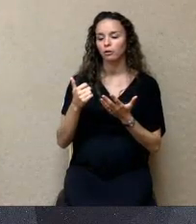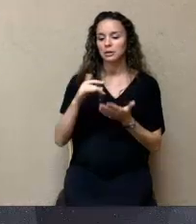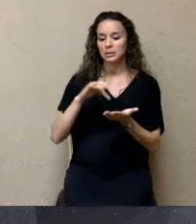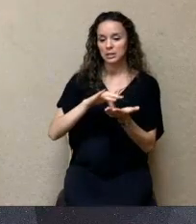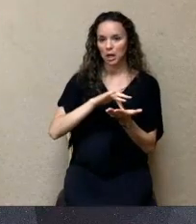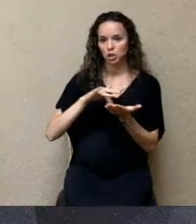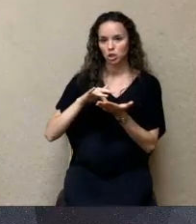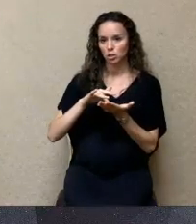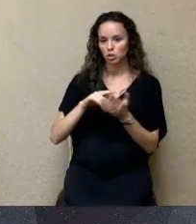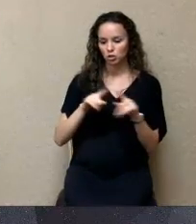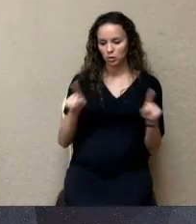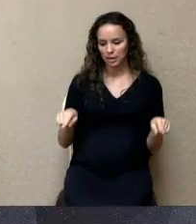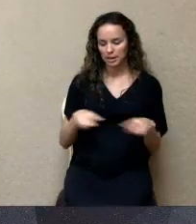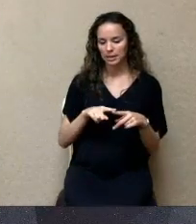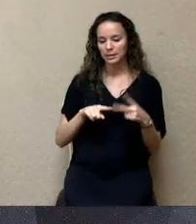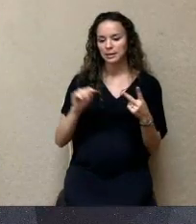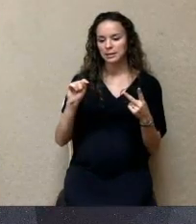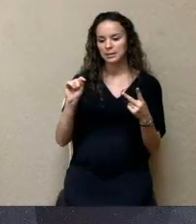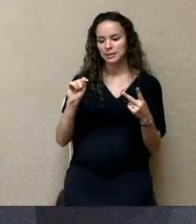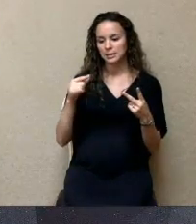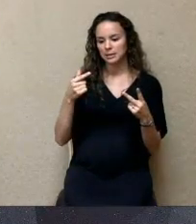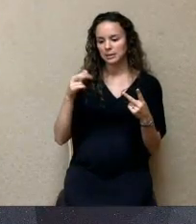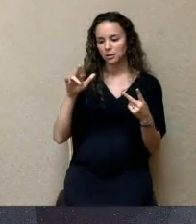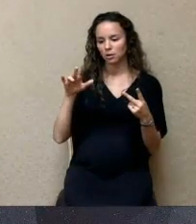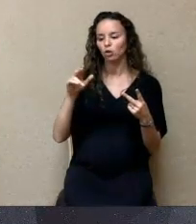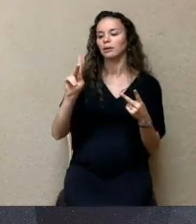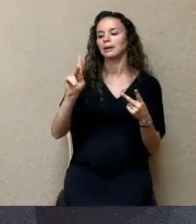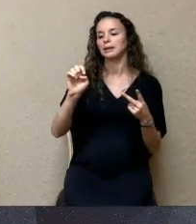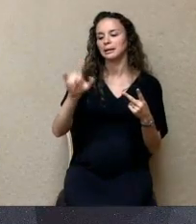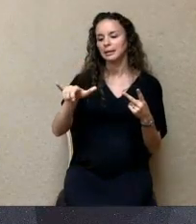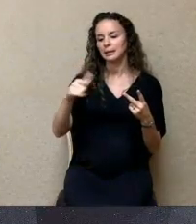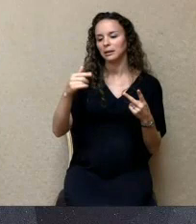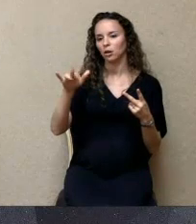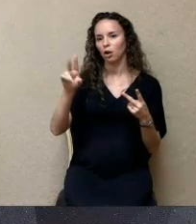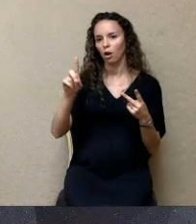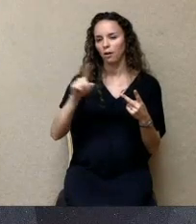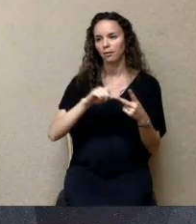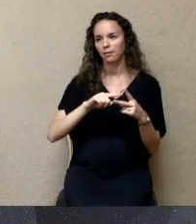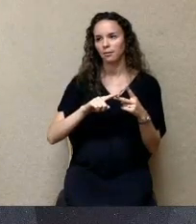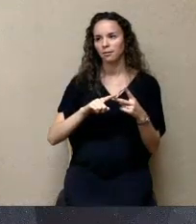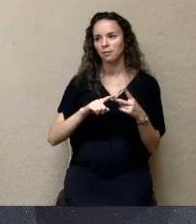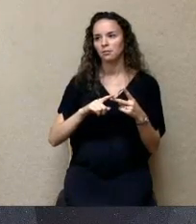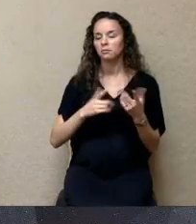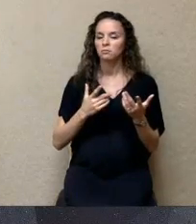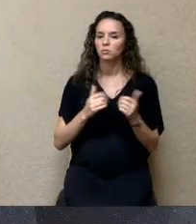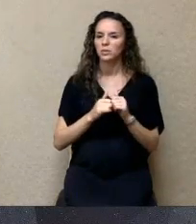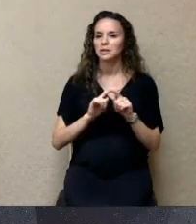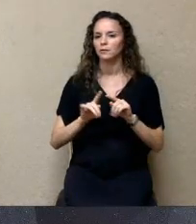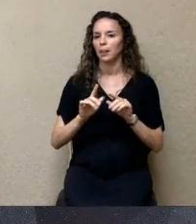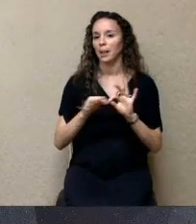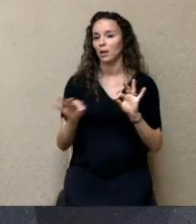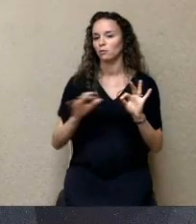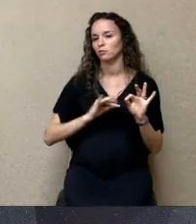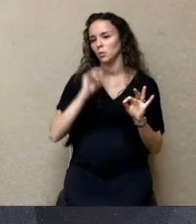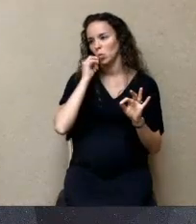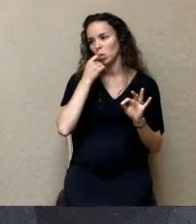And I have the touchscreen ones show the different language systems, too, which is cool. So, while Mike's composing his message, I'm just going to